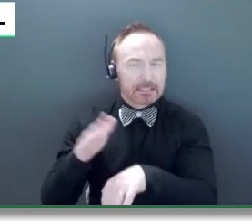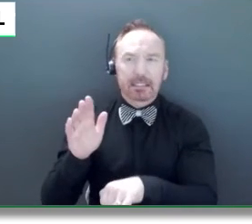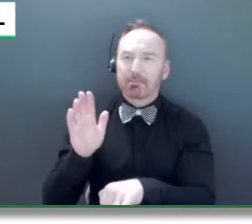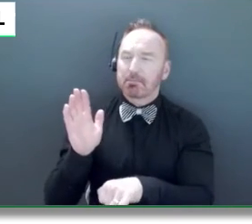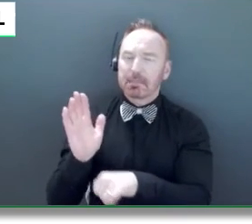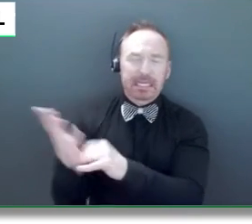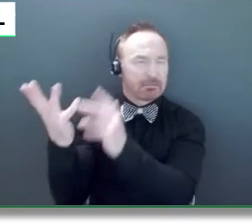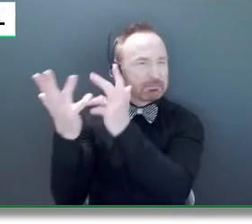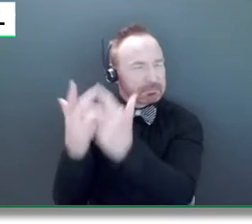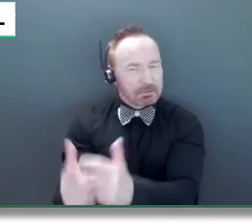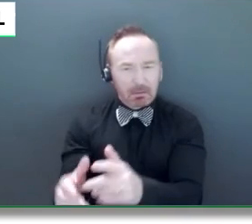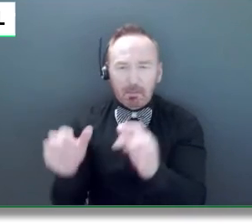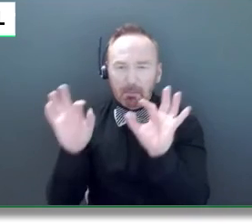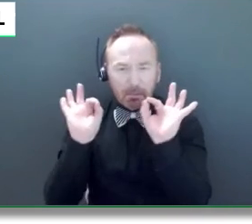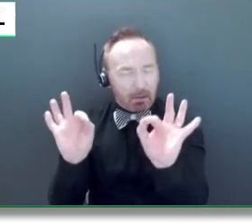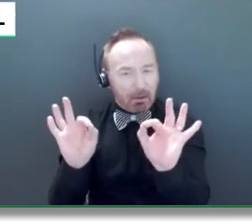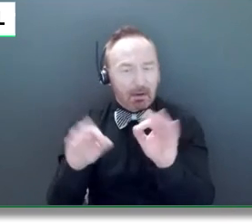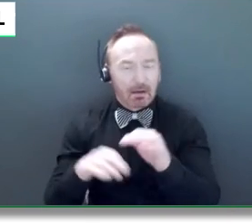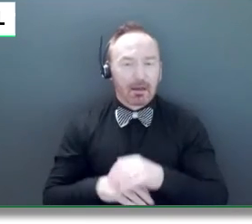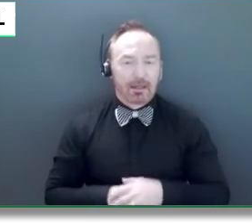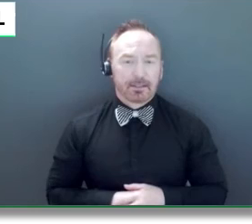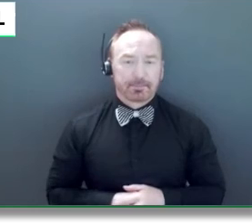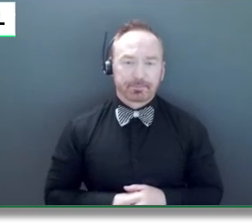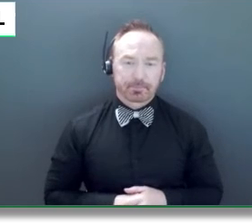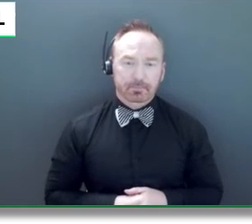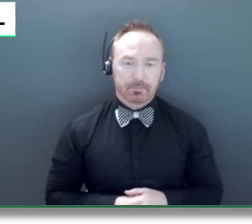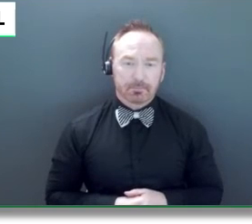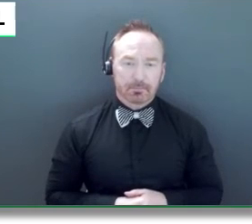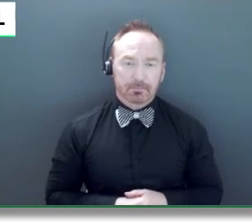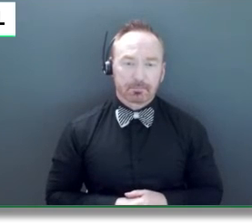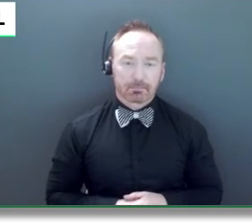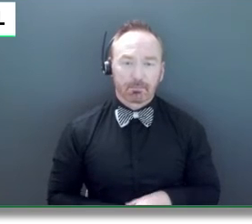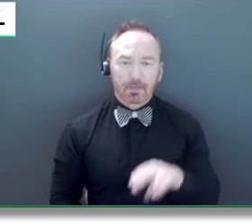Uh sorry on uh what I experienced here